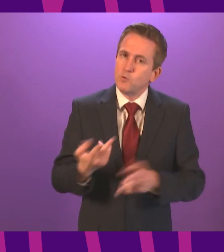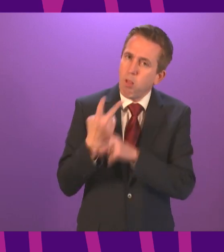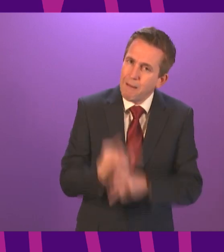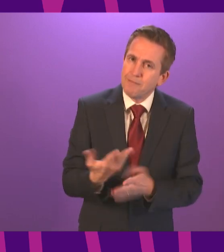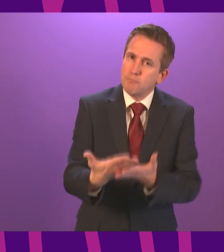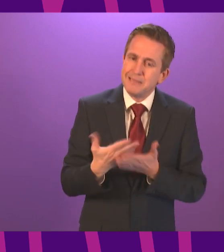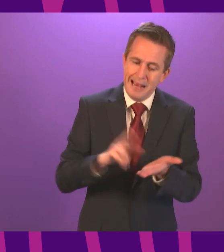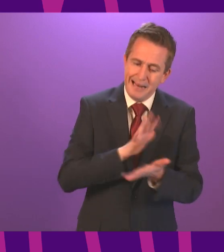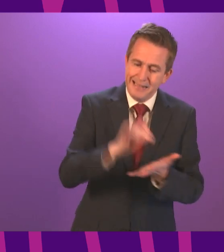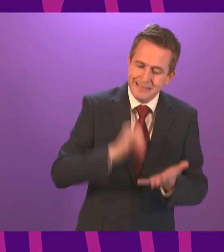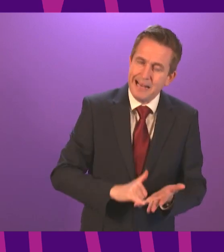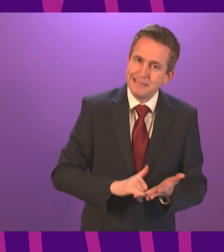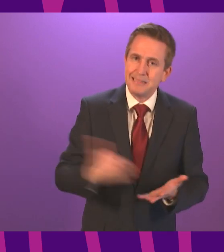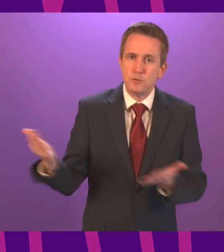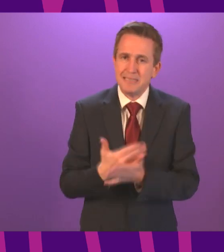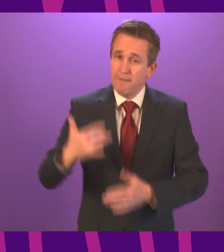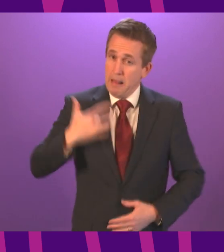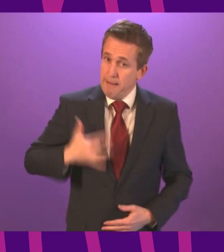we need three things from our Government.